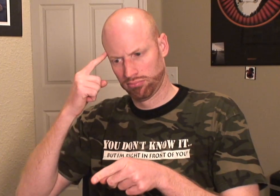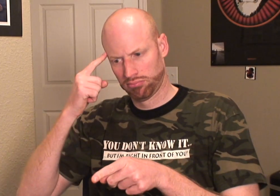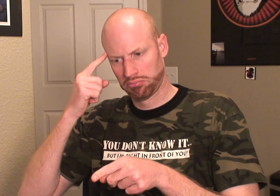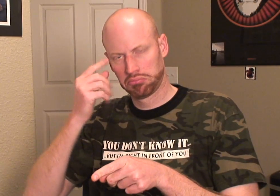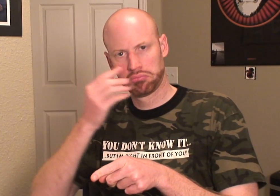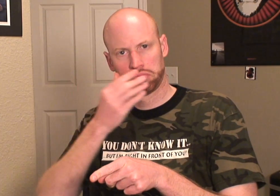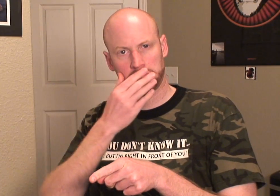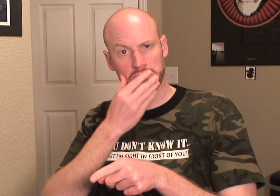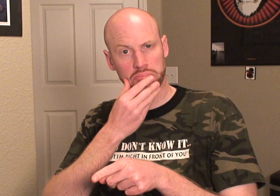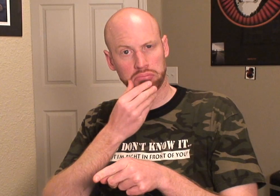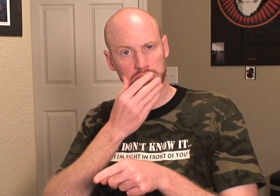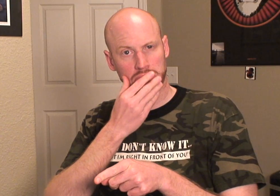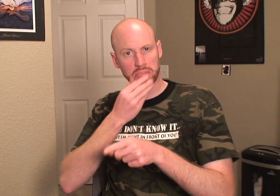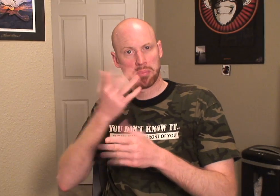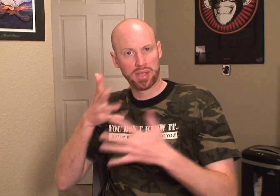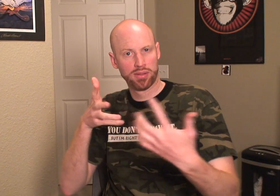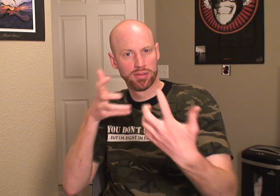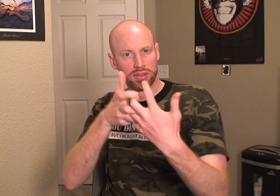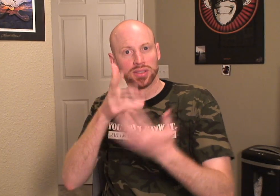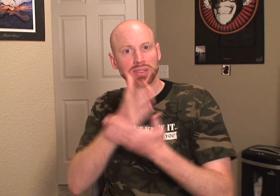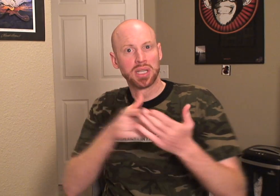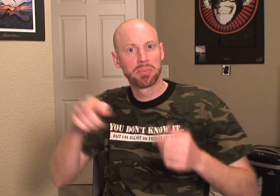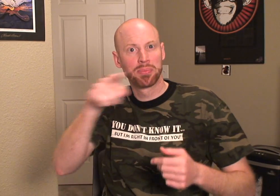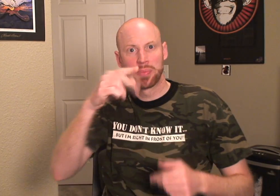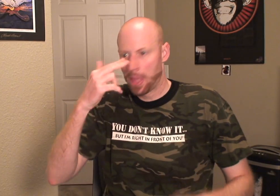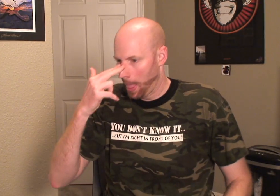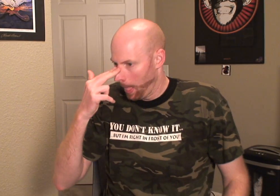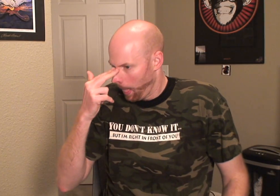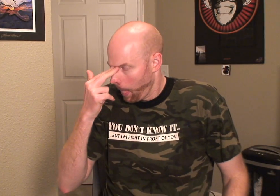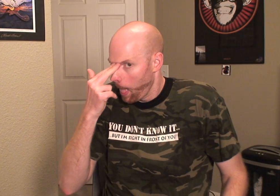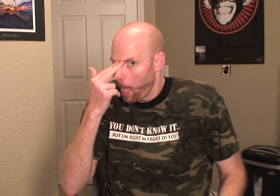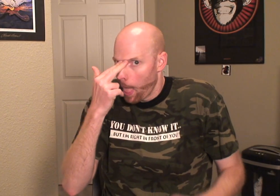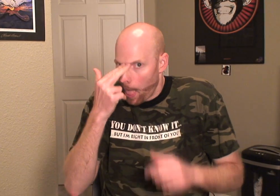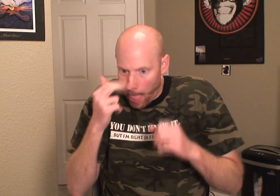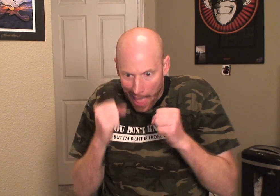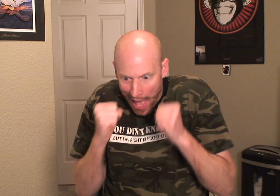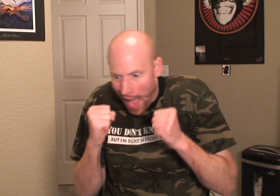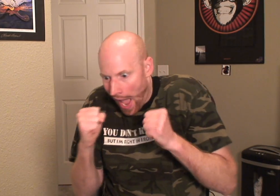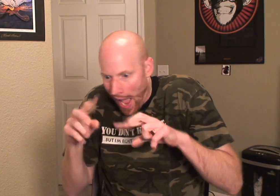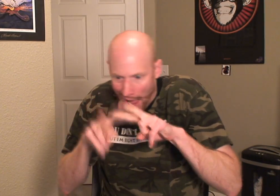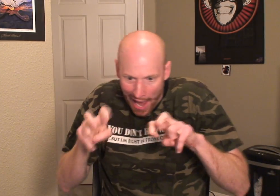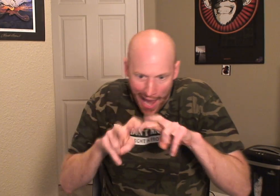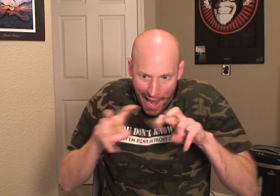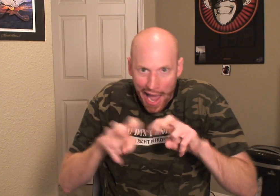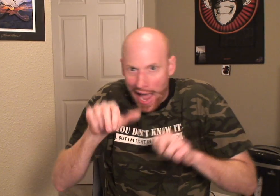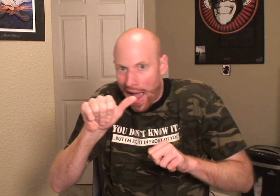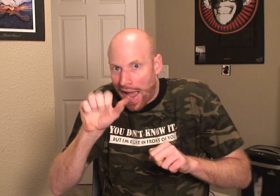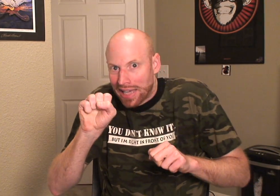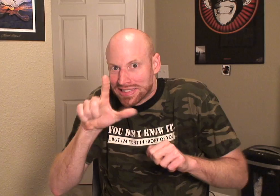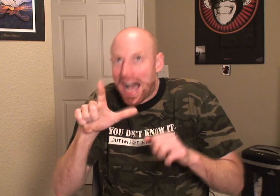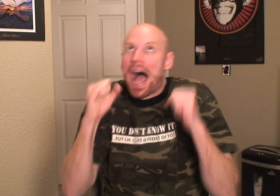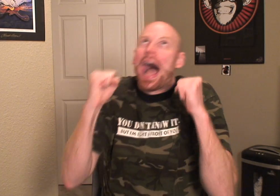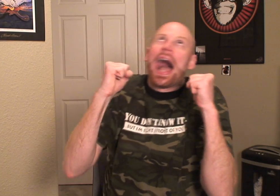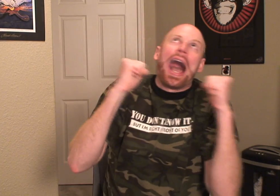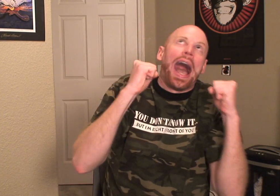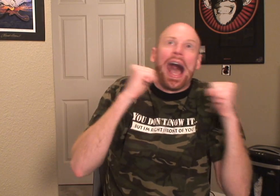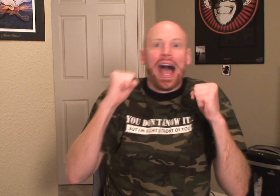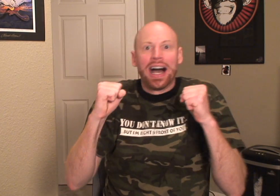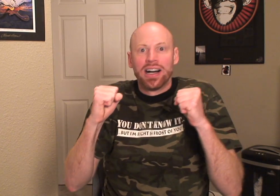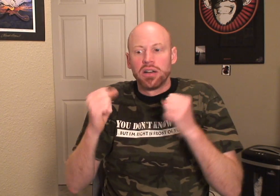and it occurred to me: This just may be something that the ASL nerds out there would geek all over!